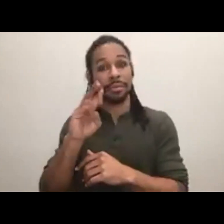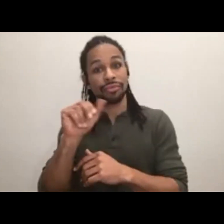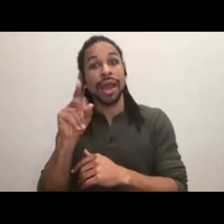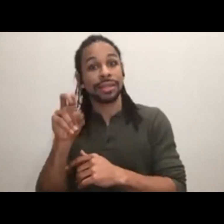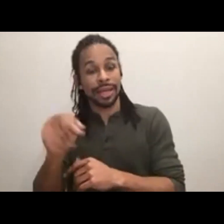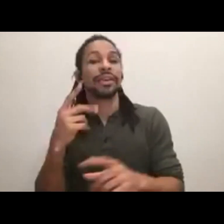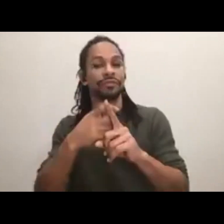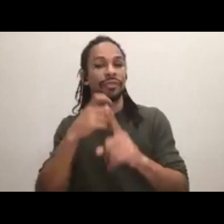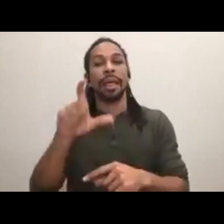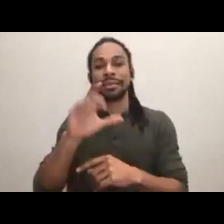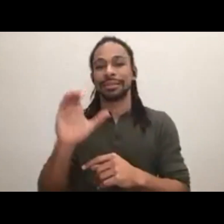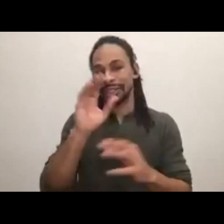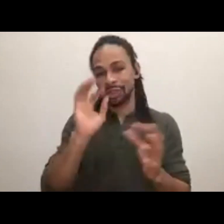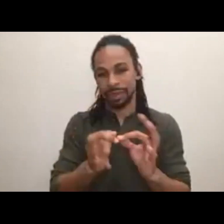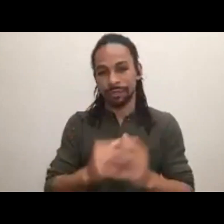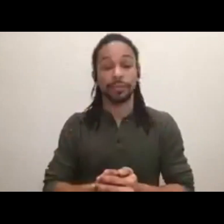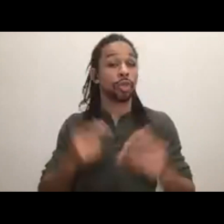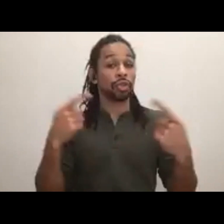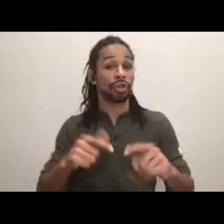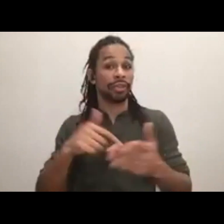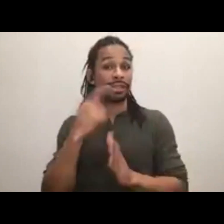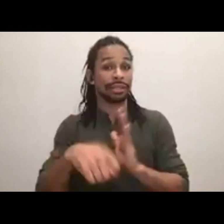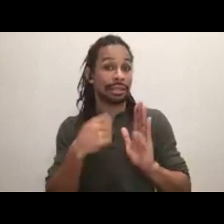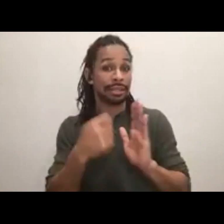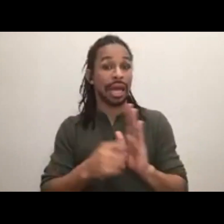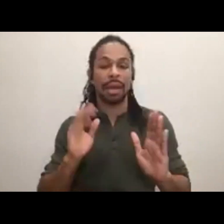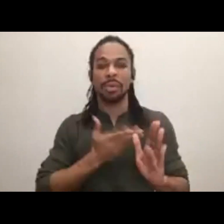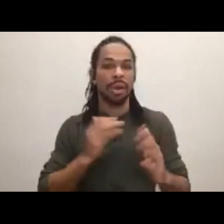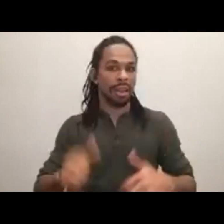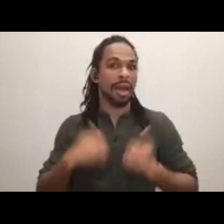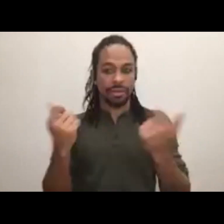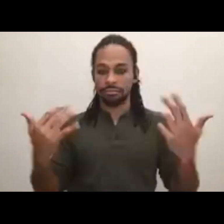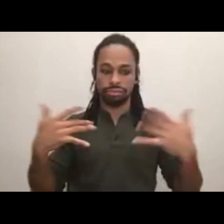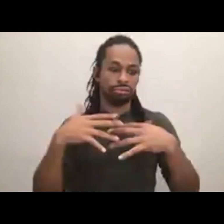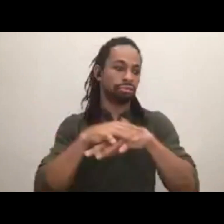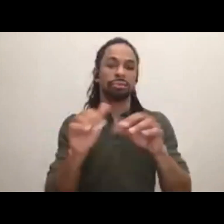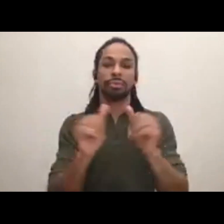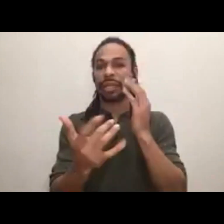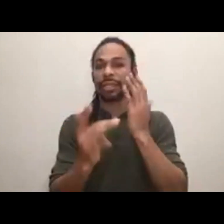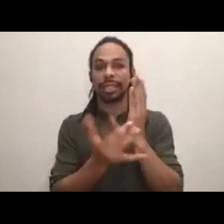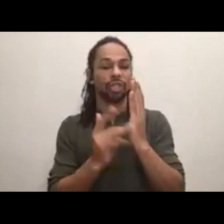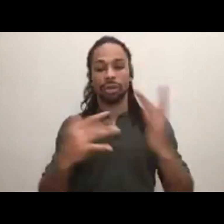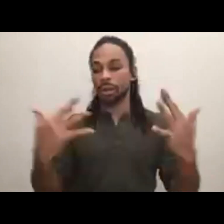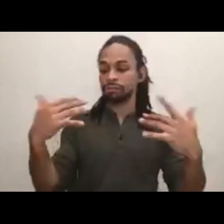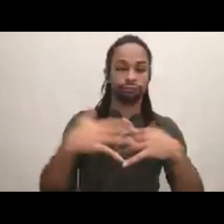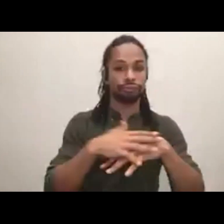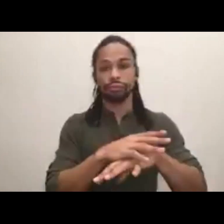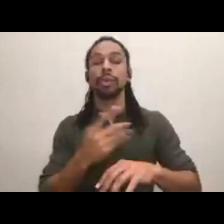our lives are enmeshed with the digital.